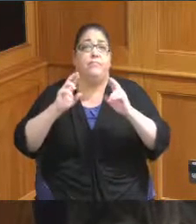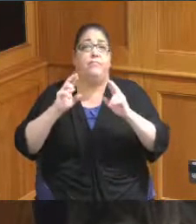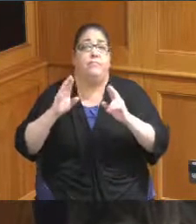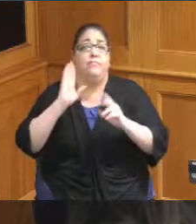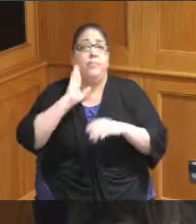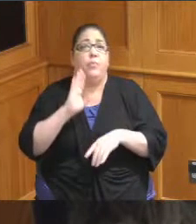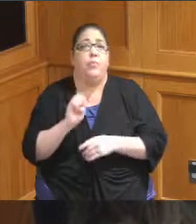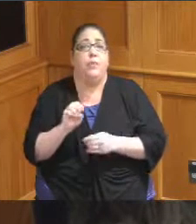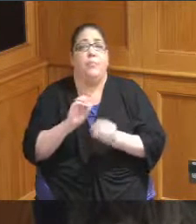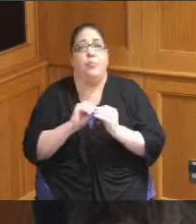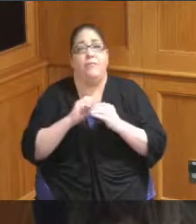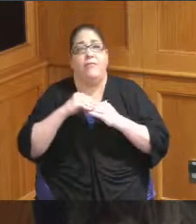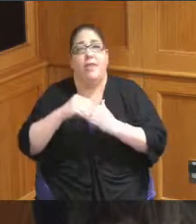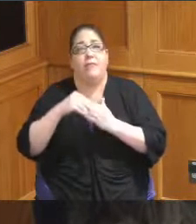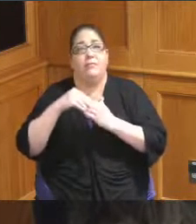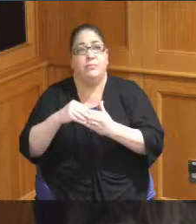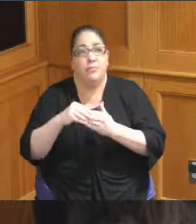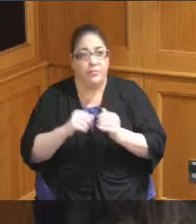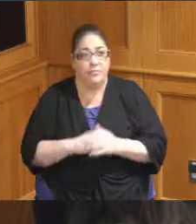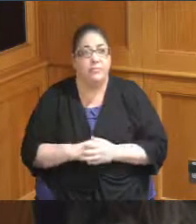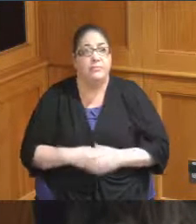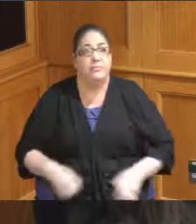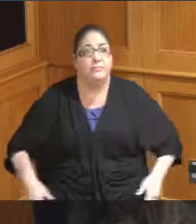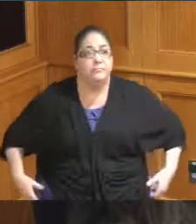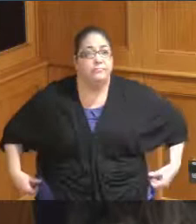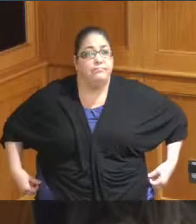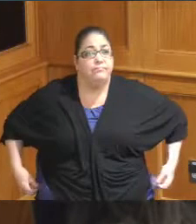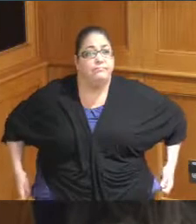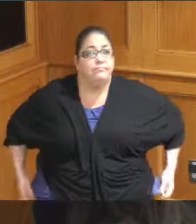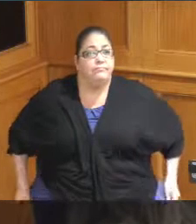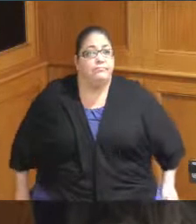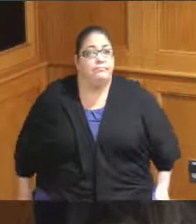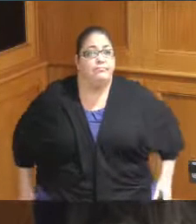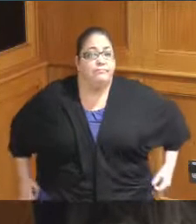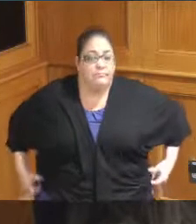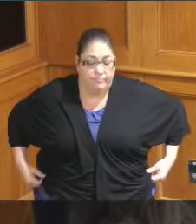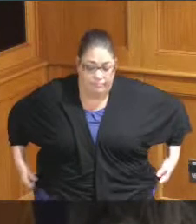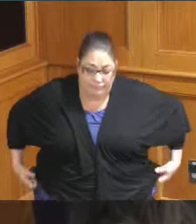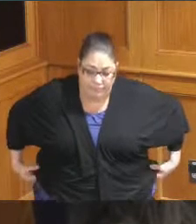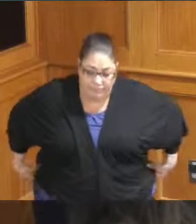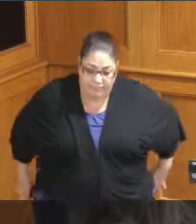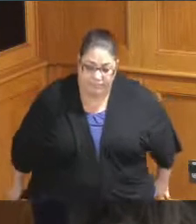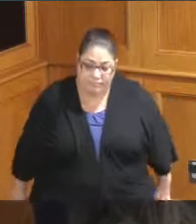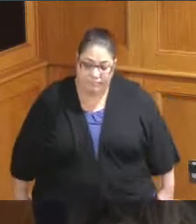flexible as Mr Flynn has indicated there was a need for flexibility so I appreciate that